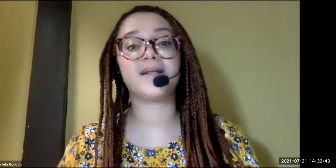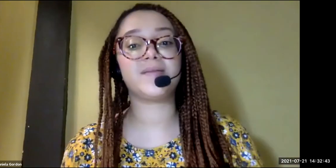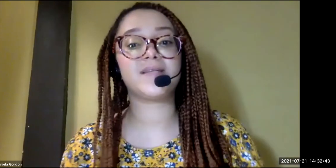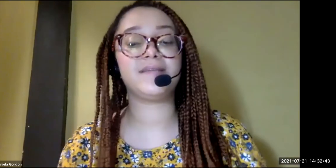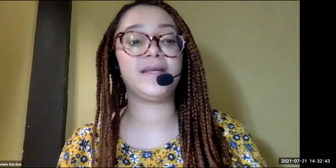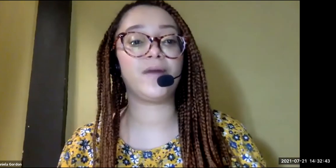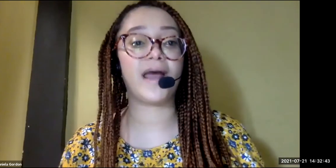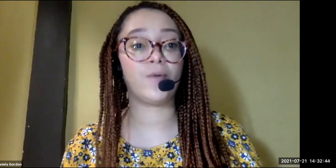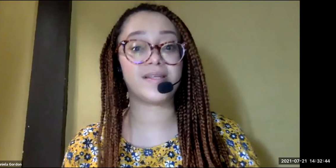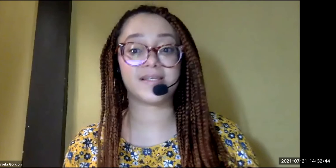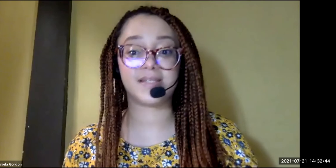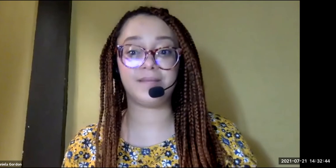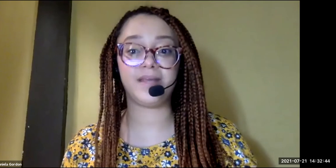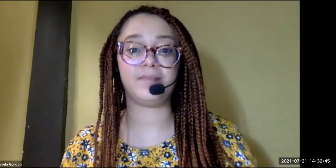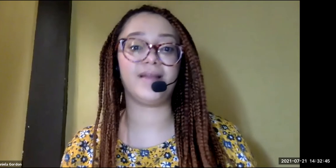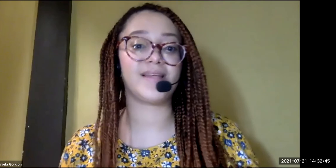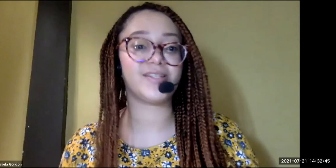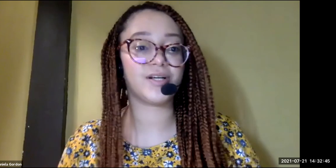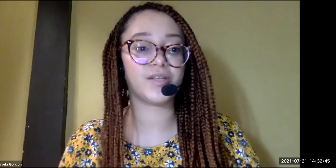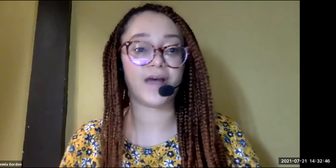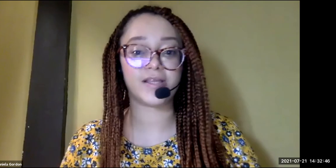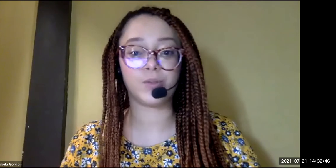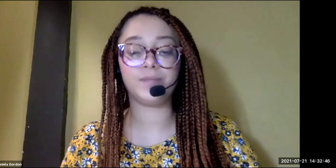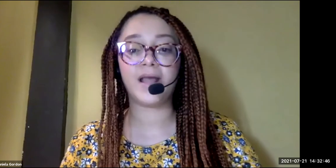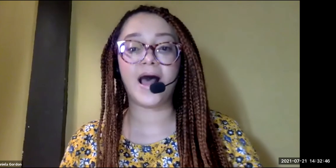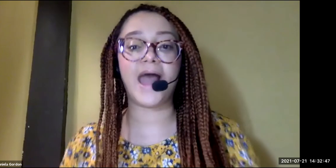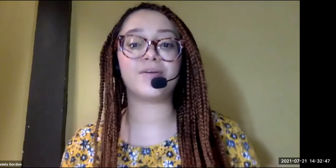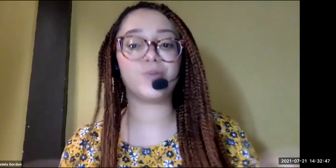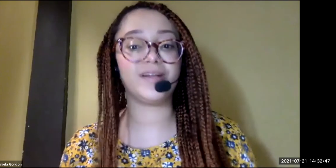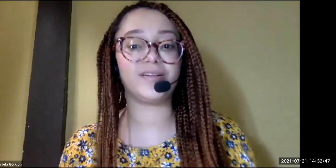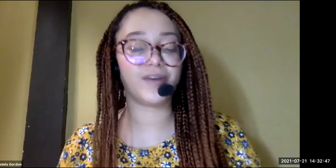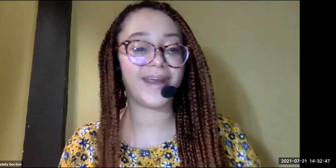and one of the founding members of young persons with disabilities